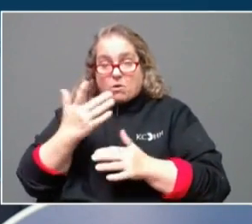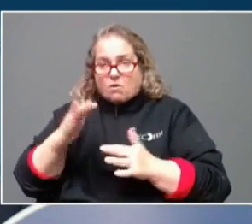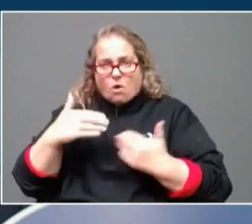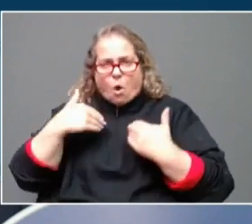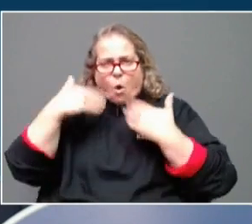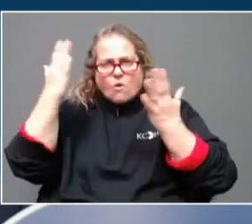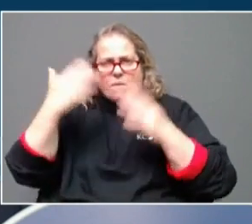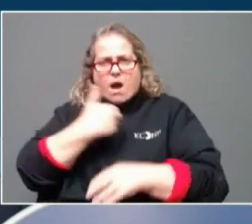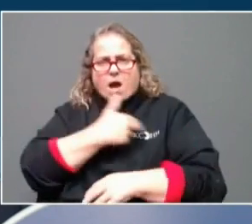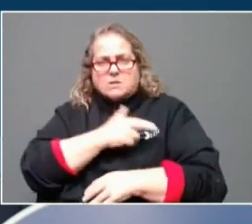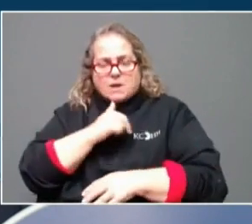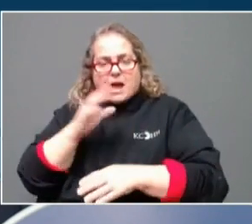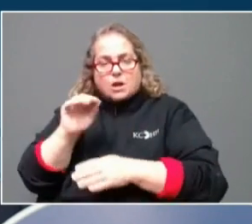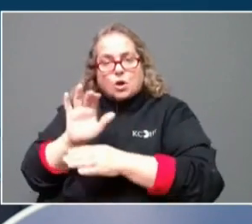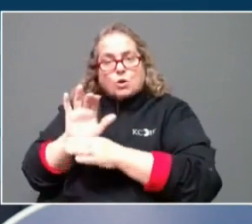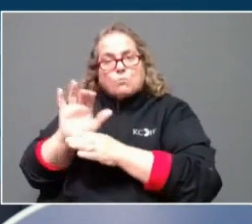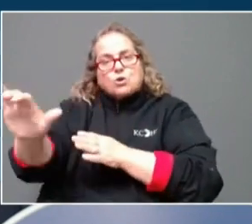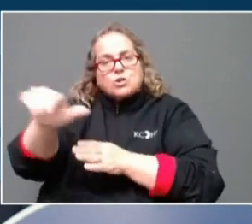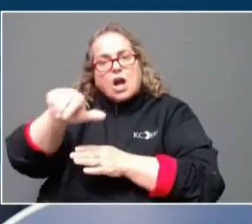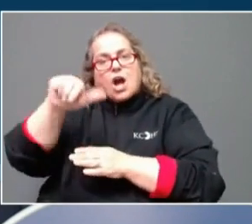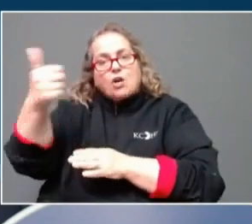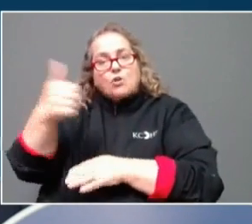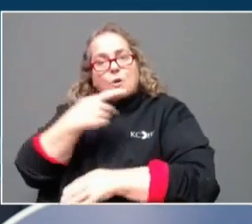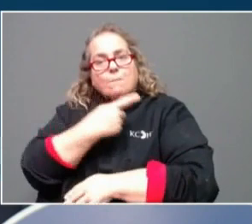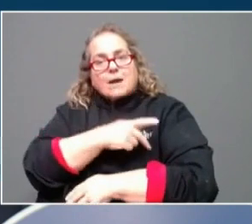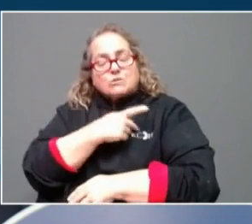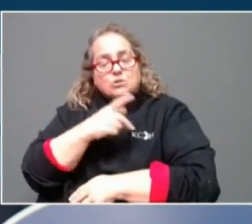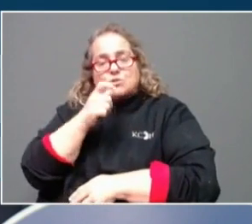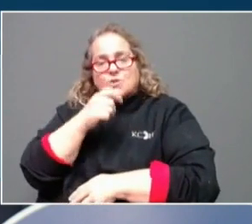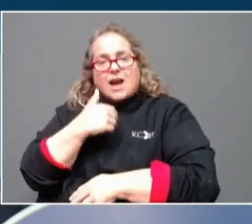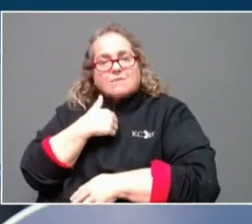other non covid needs. So people who have other medical and surgical needs